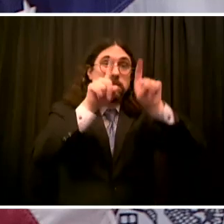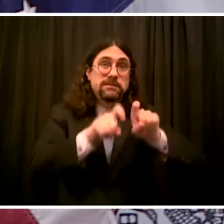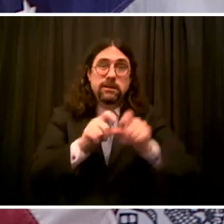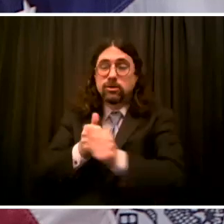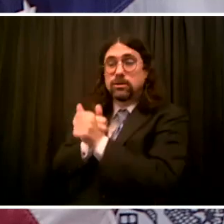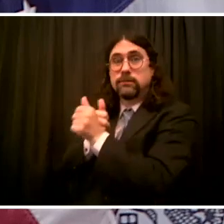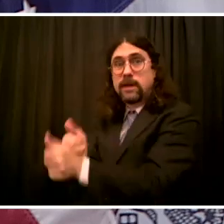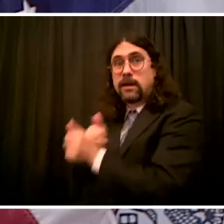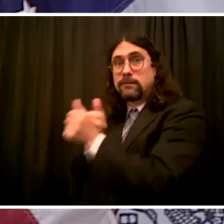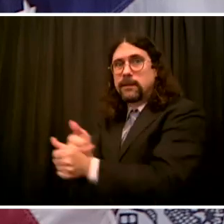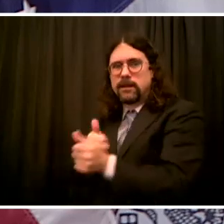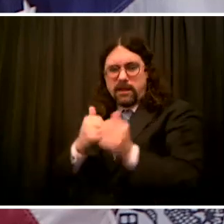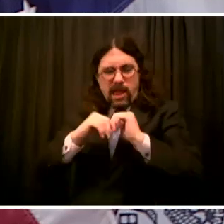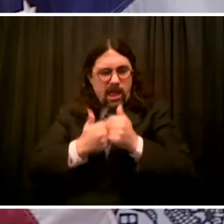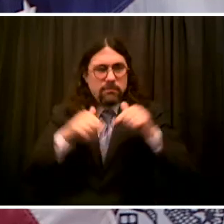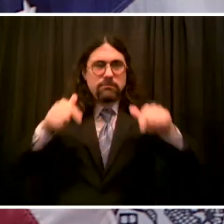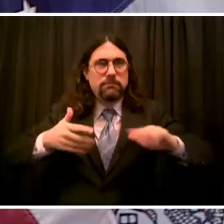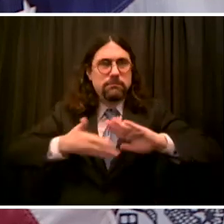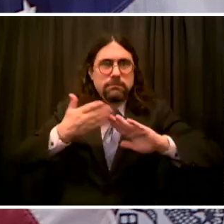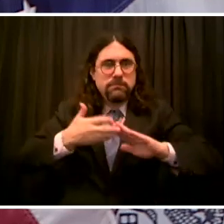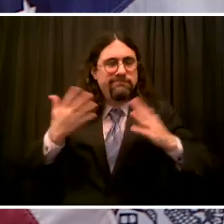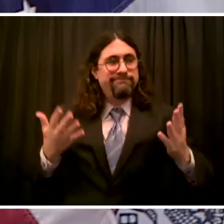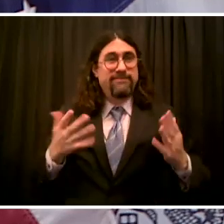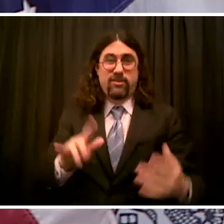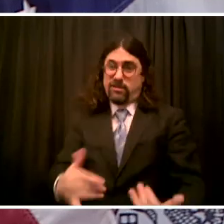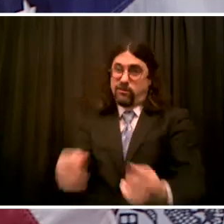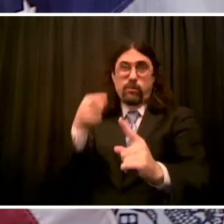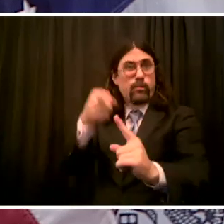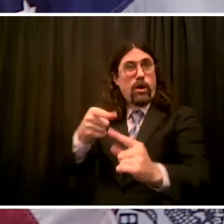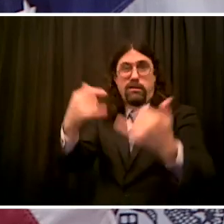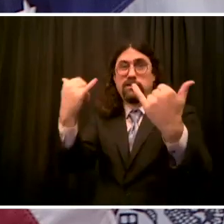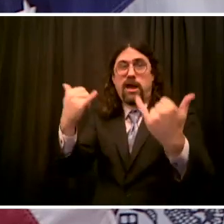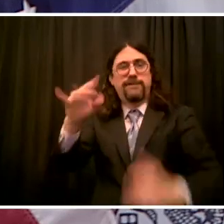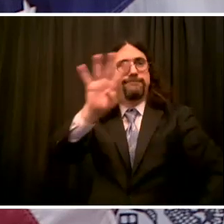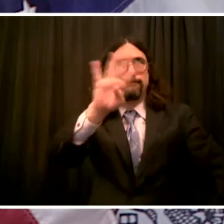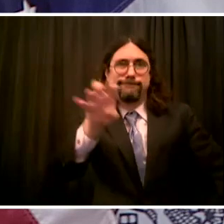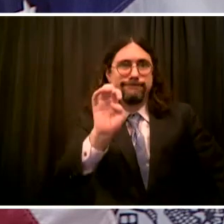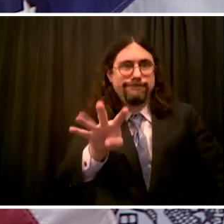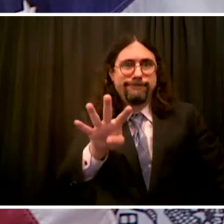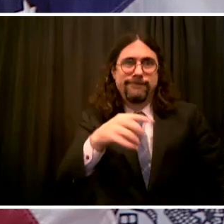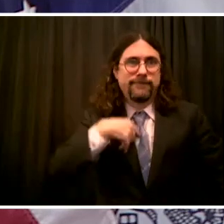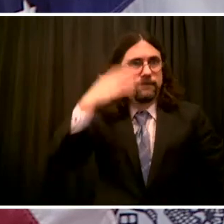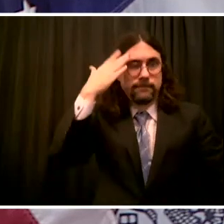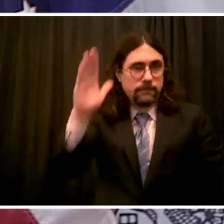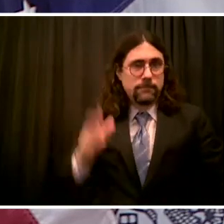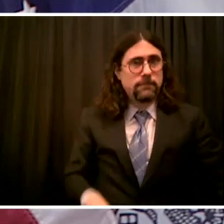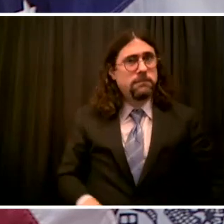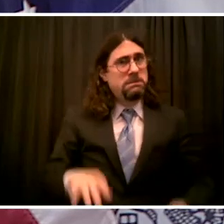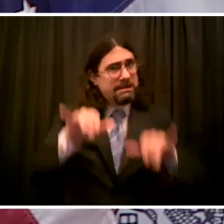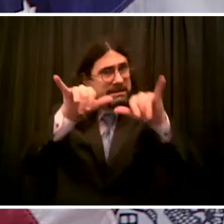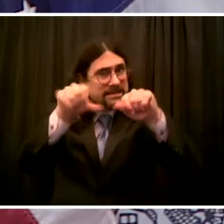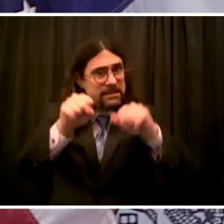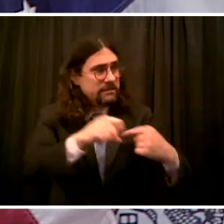AMPLIFYING THE TESTING AND TRACING STRATEGY. AND THAT'S A BIG "X" FACTOR HERE.